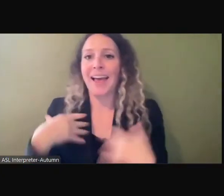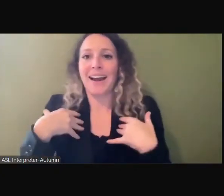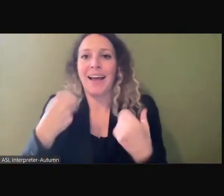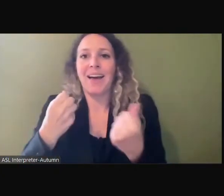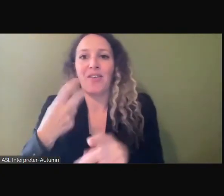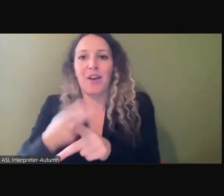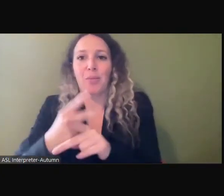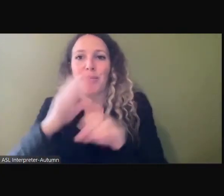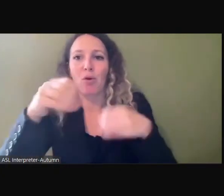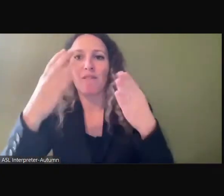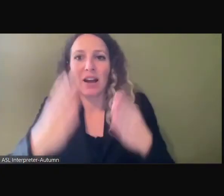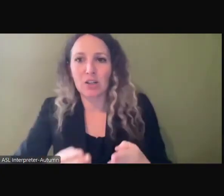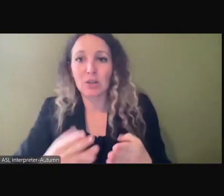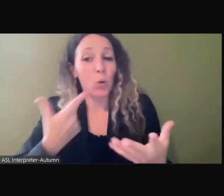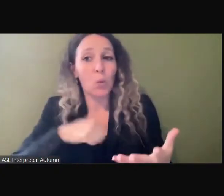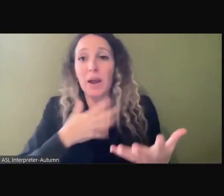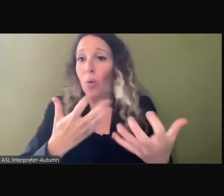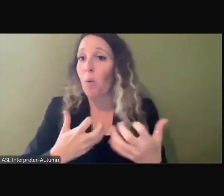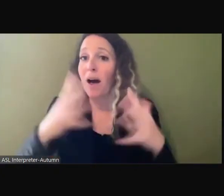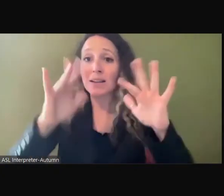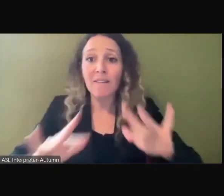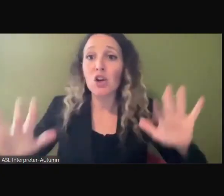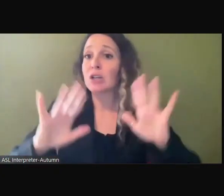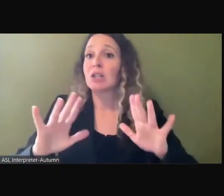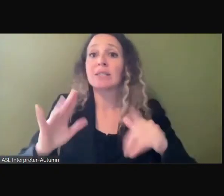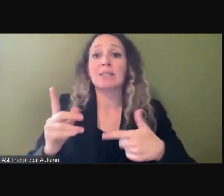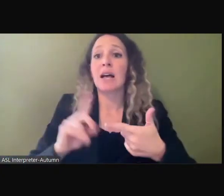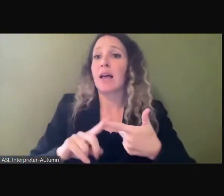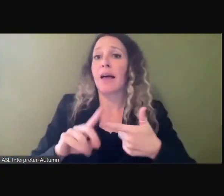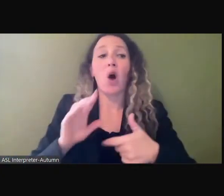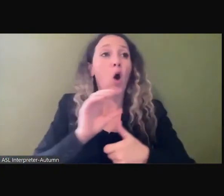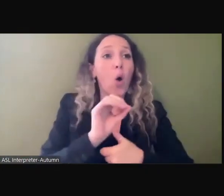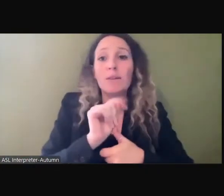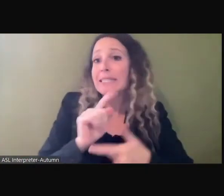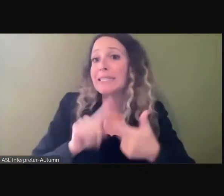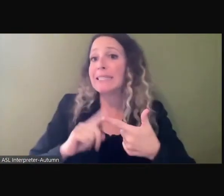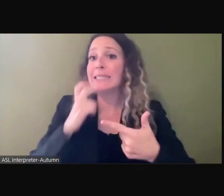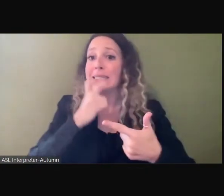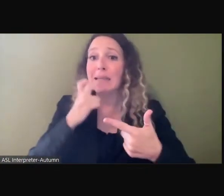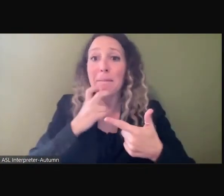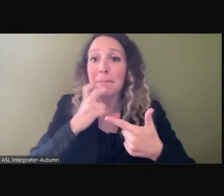telehealth practitioners like occupational therapists and speech language pathologists.